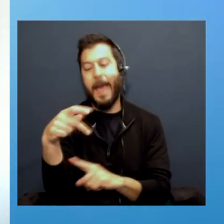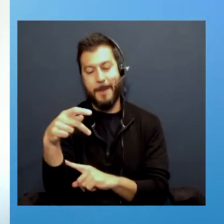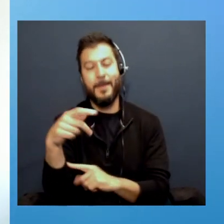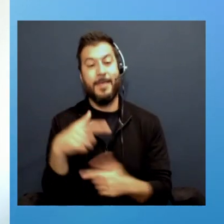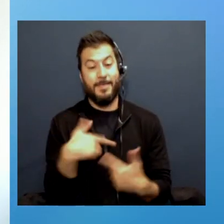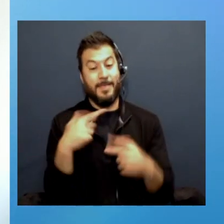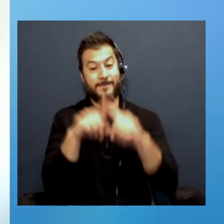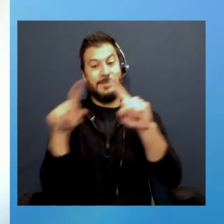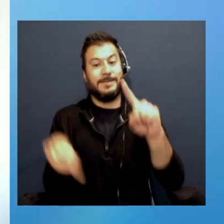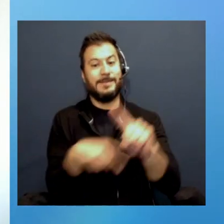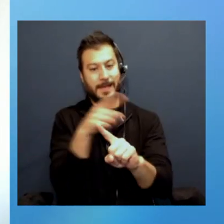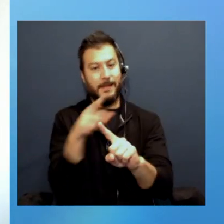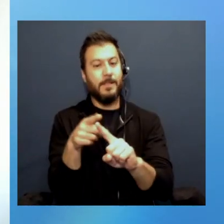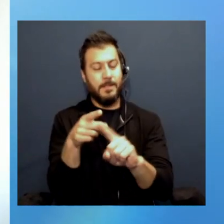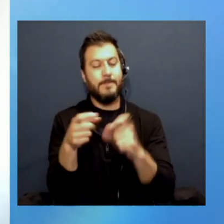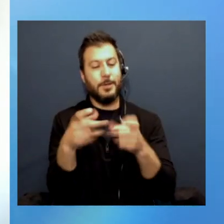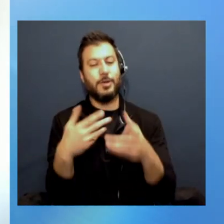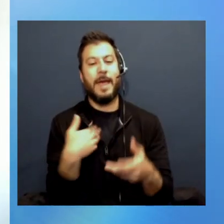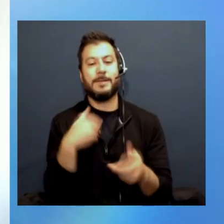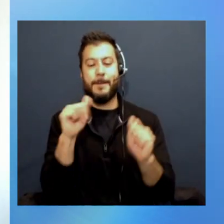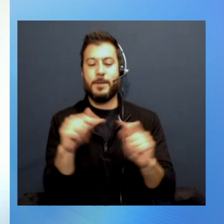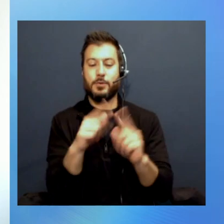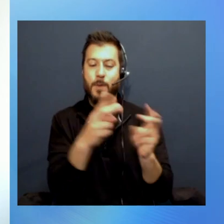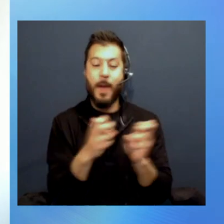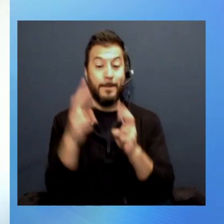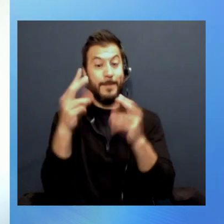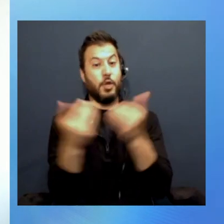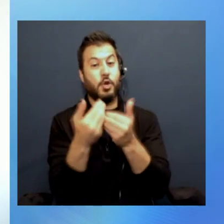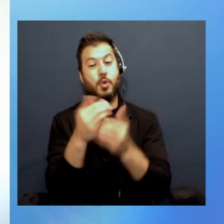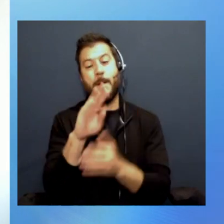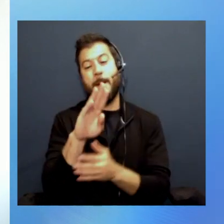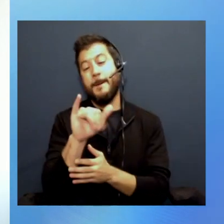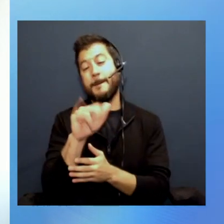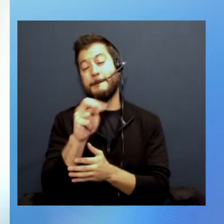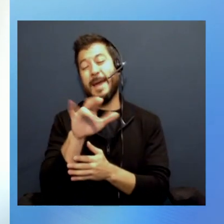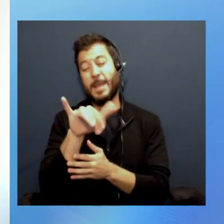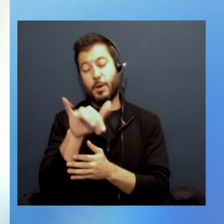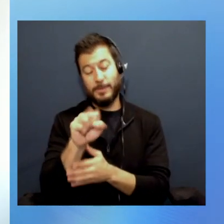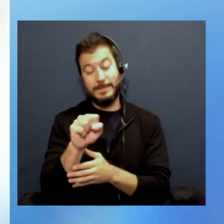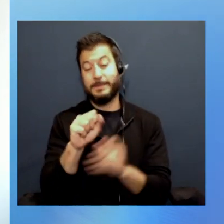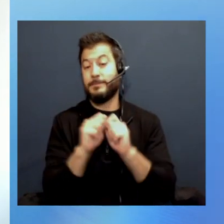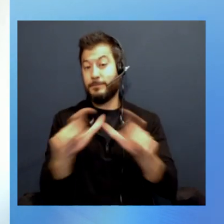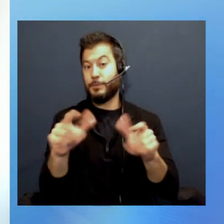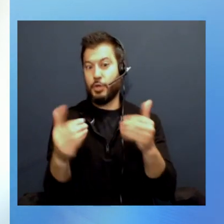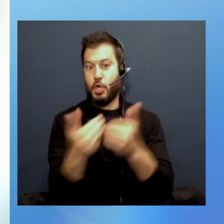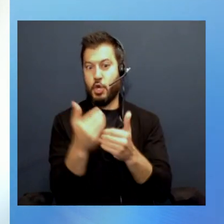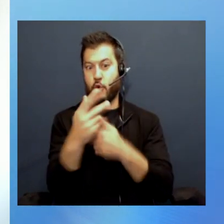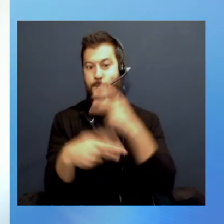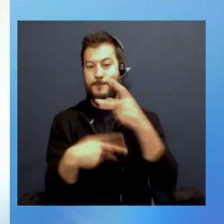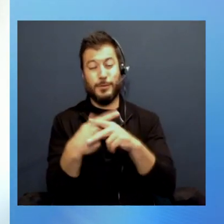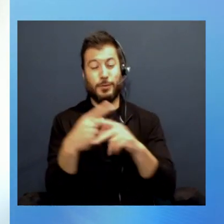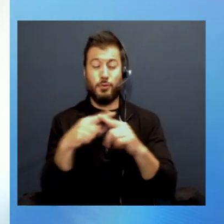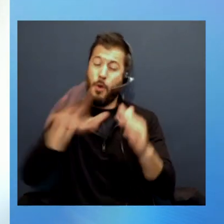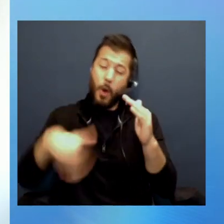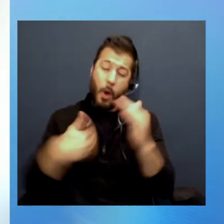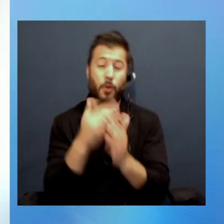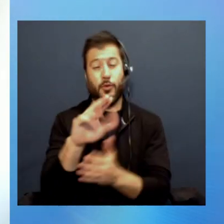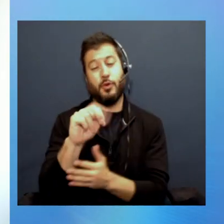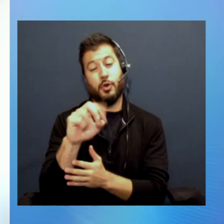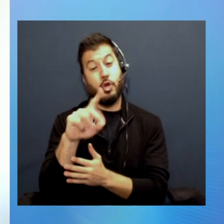tweaks to the app and the life-cycle management adds the ability to just upload the latest binaries and roll out the new version to all your notes,